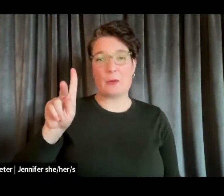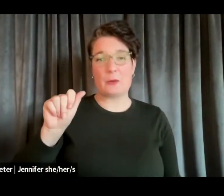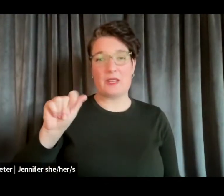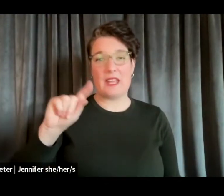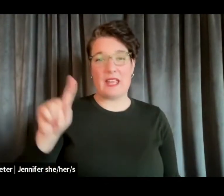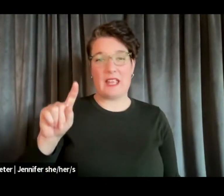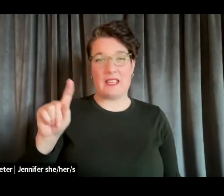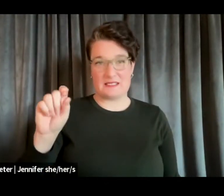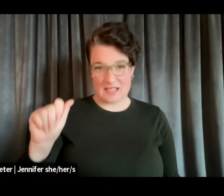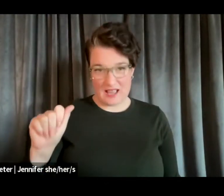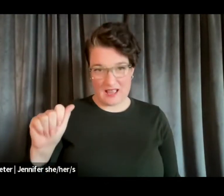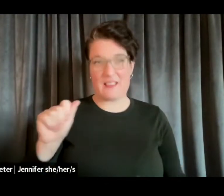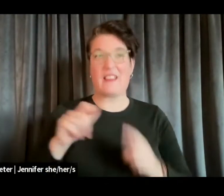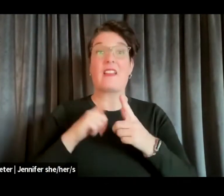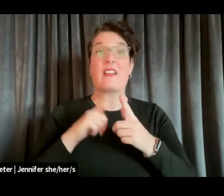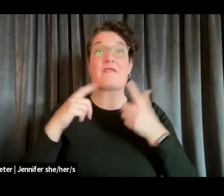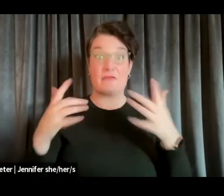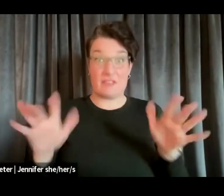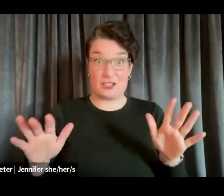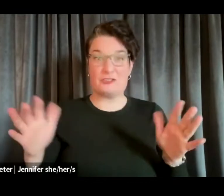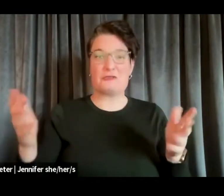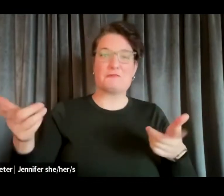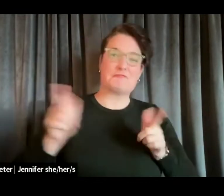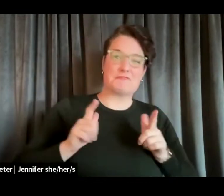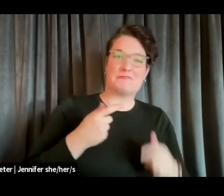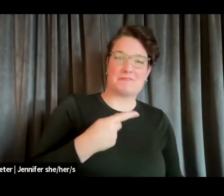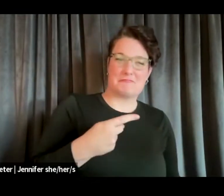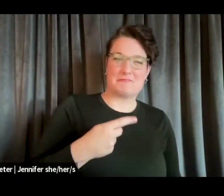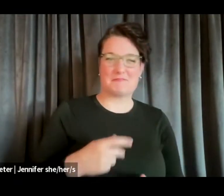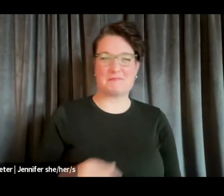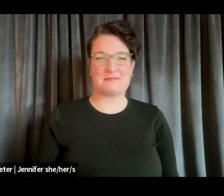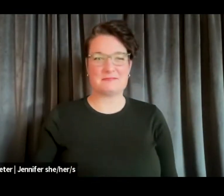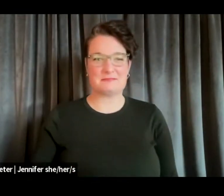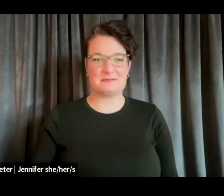back to do some more fun stuff. alive.